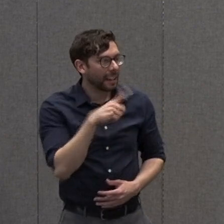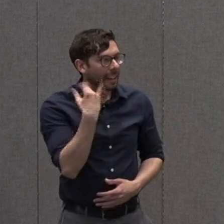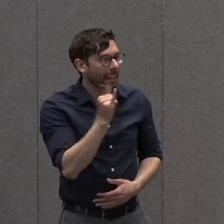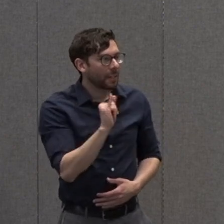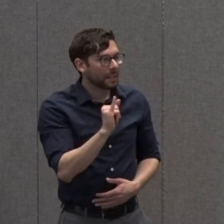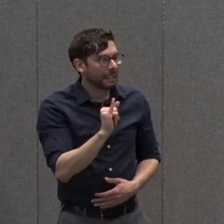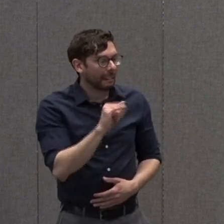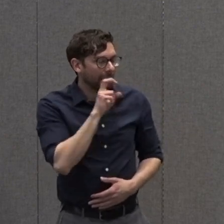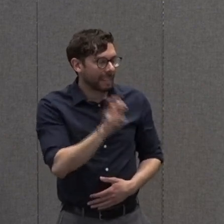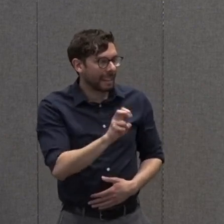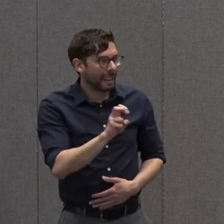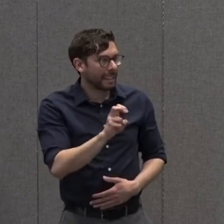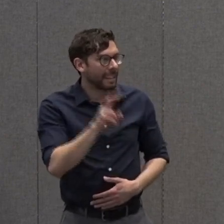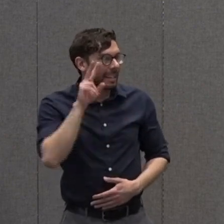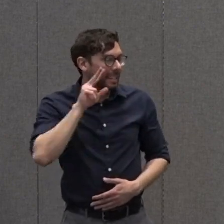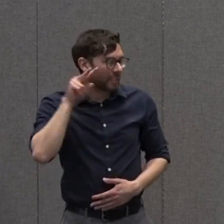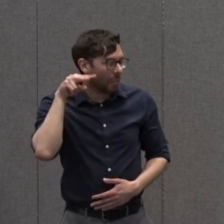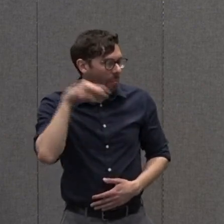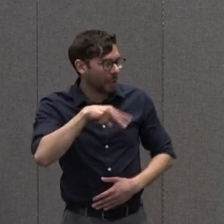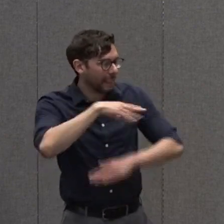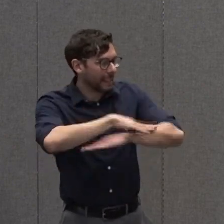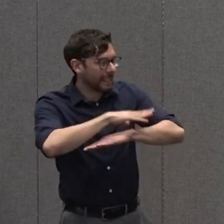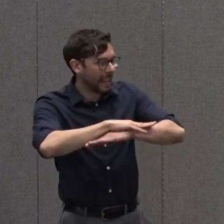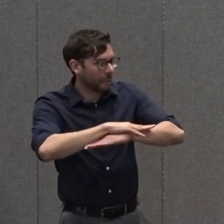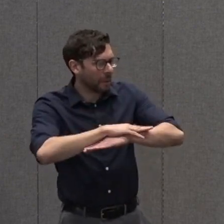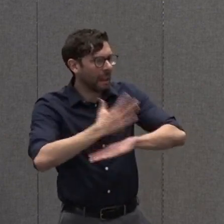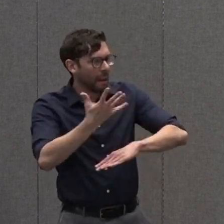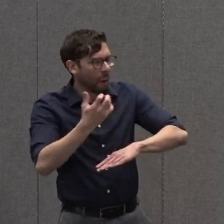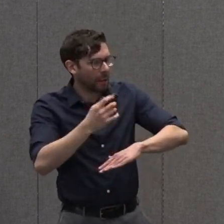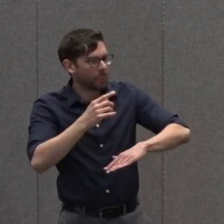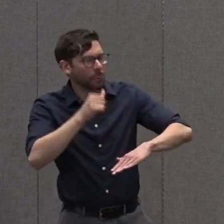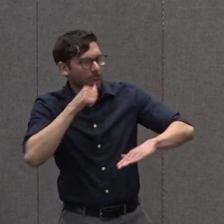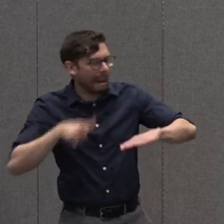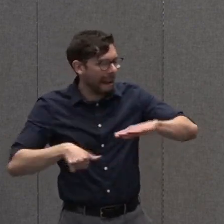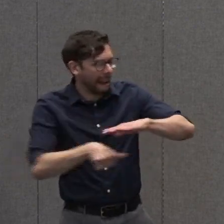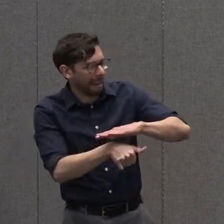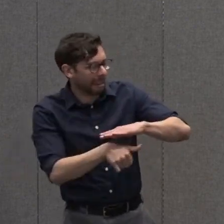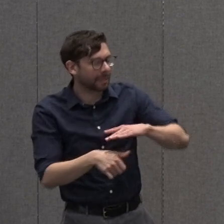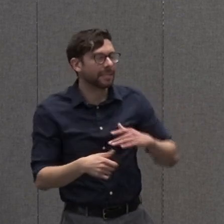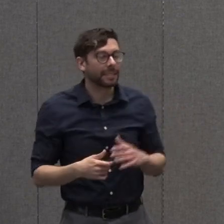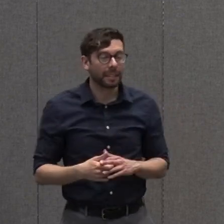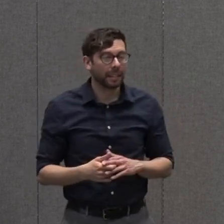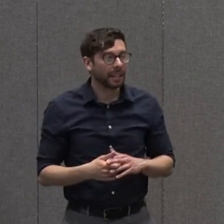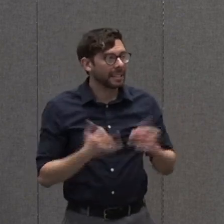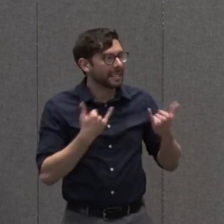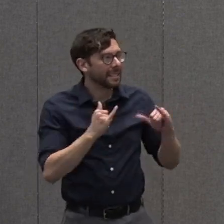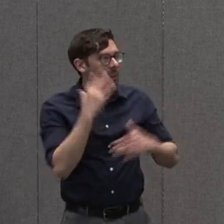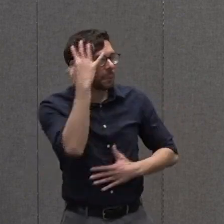"and get away from this woman." But he does have beautiful, beautiful markings too. He's holding on tight,